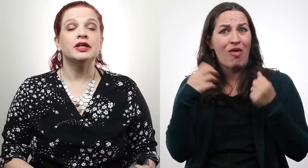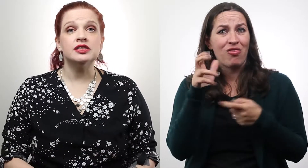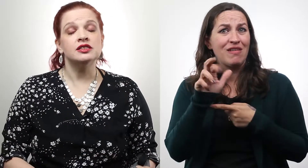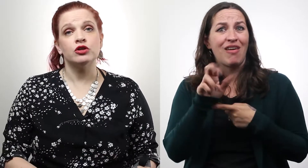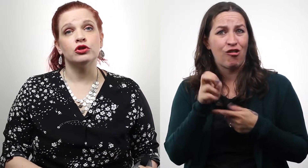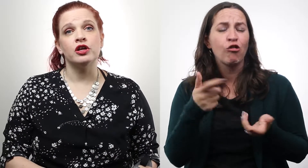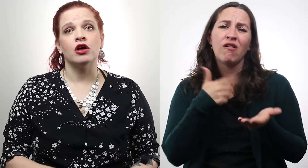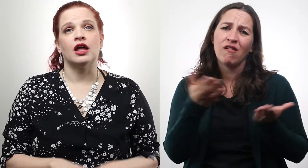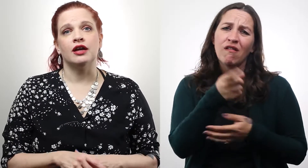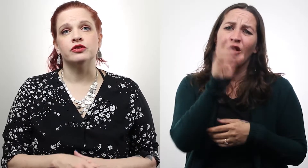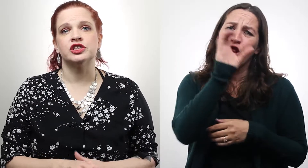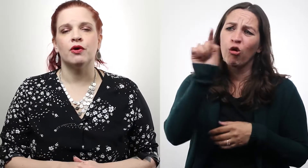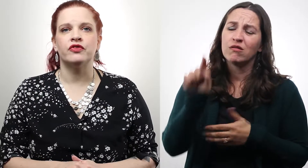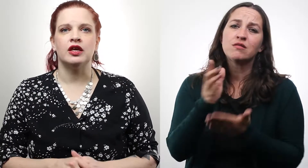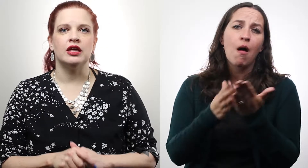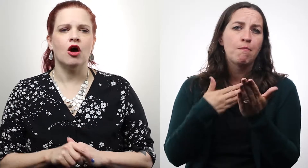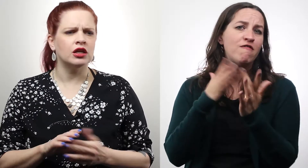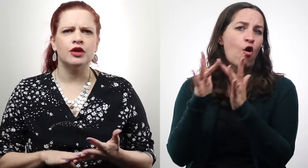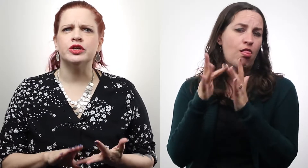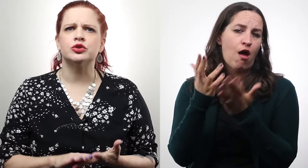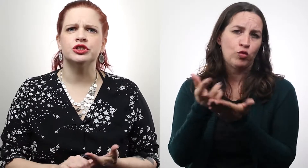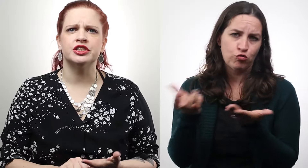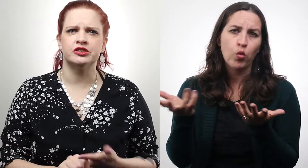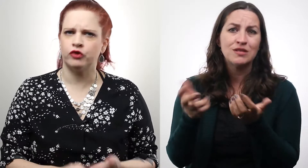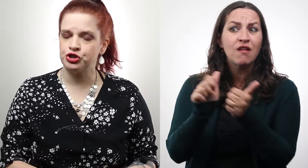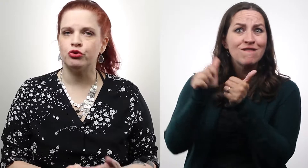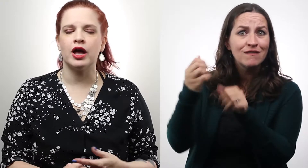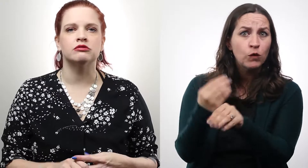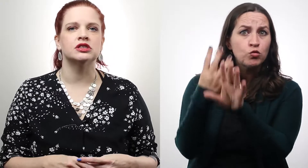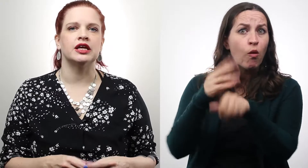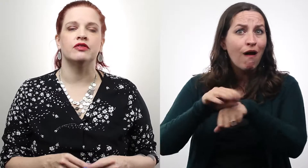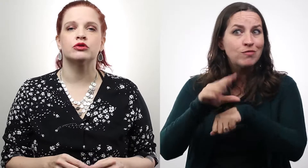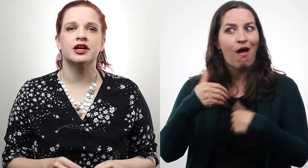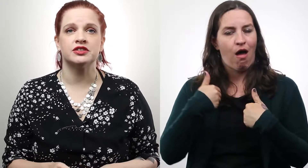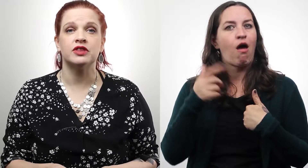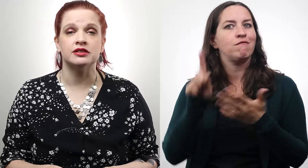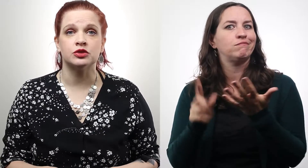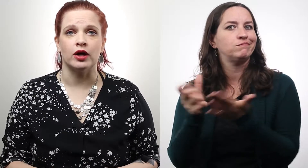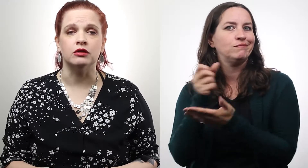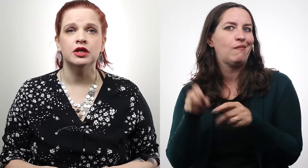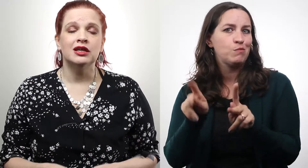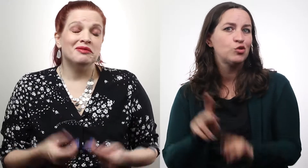please consider looking online for some of the online resources, virtual counseling, those kinds of things as well.